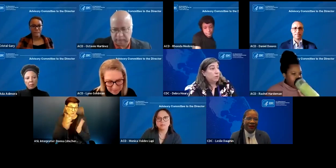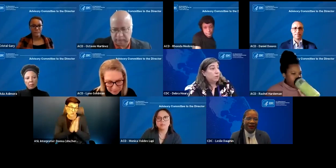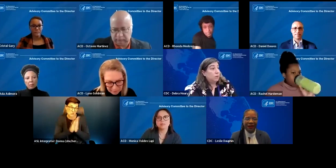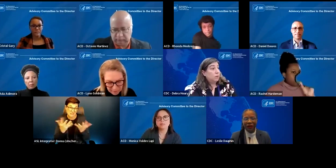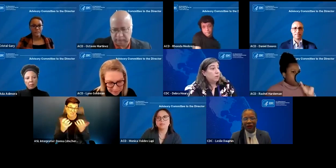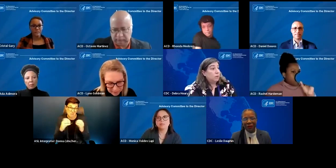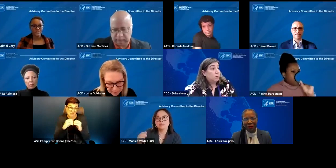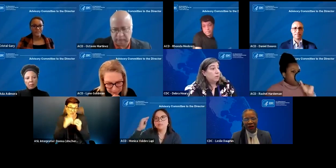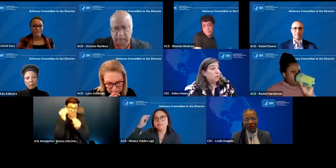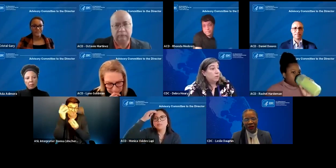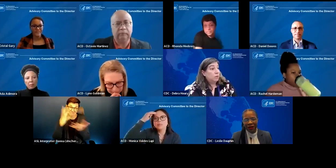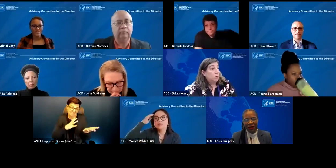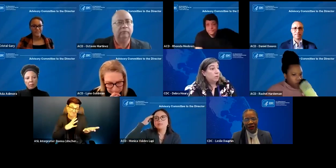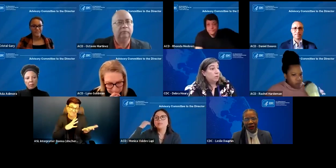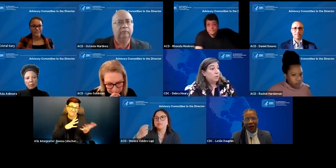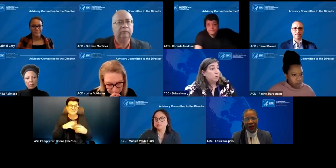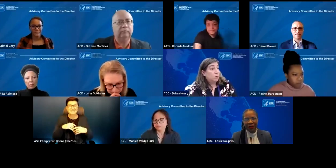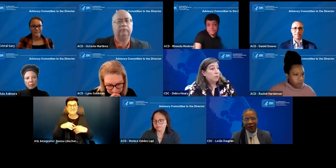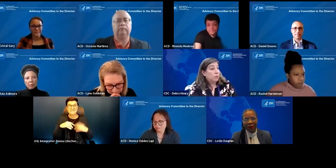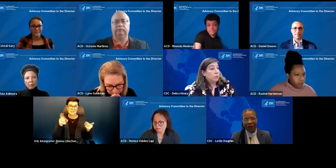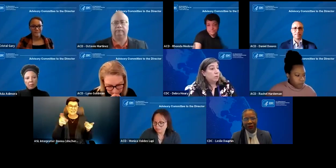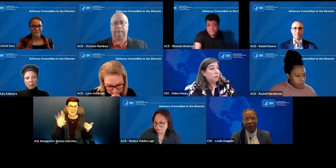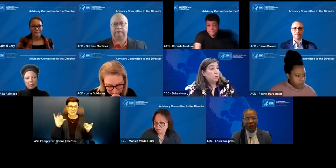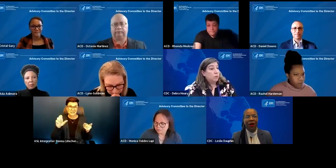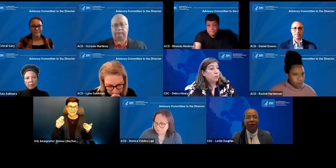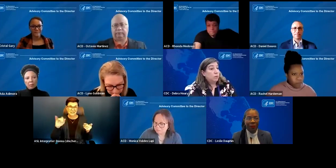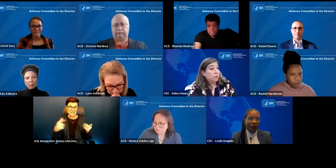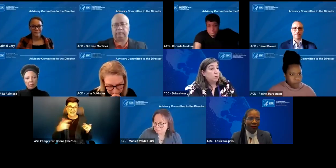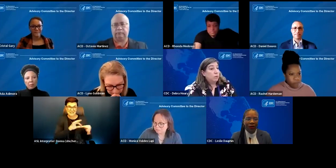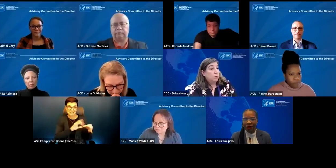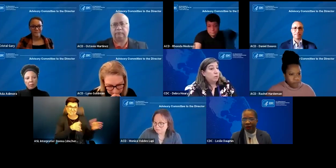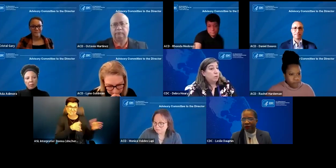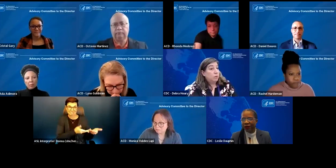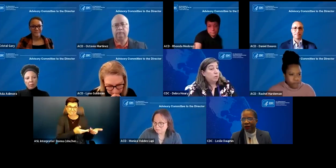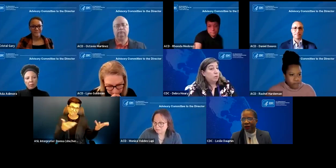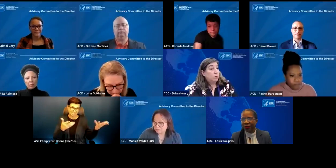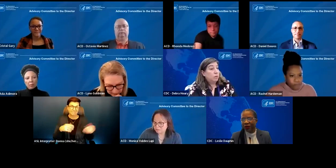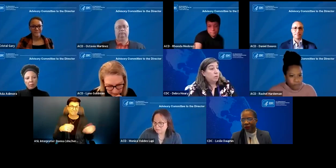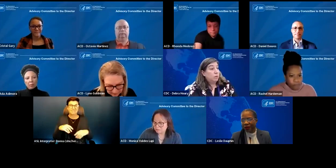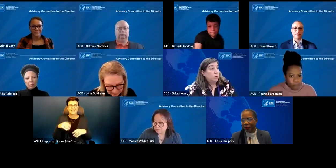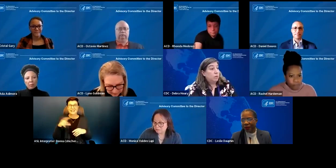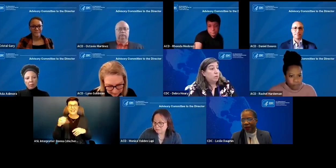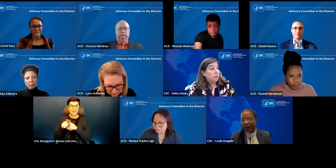as Dr. Fleming mentioned, Dr. Patty Simone talked about during a previous update.